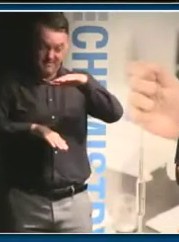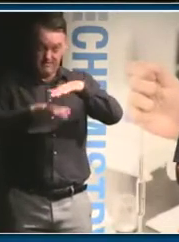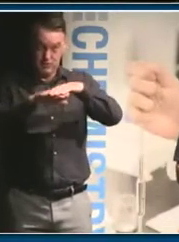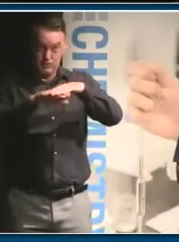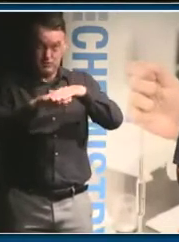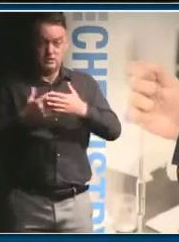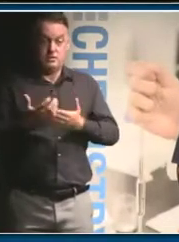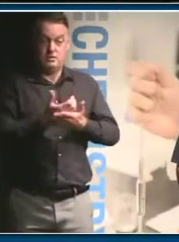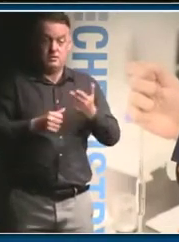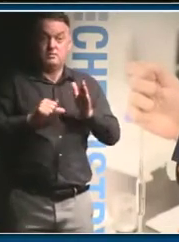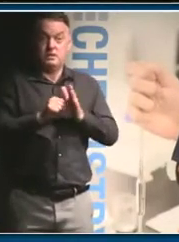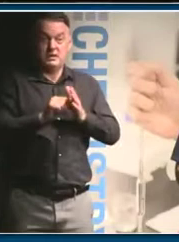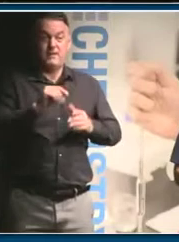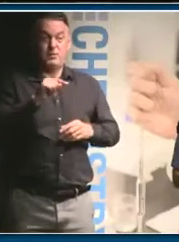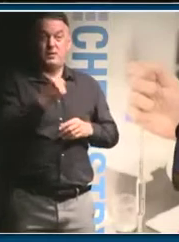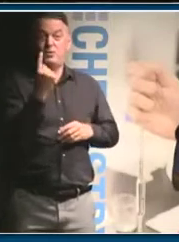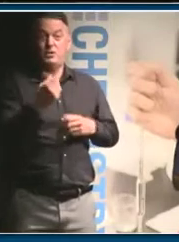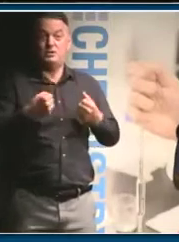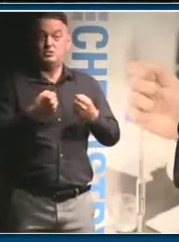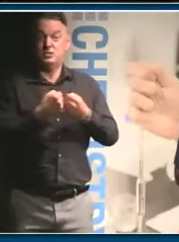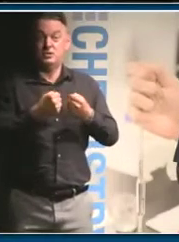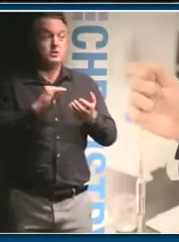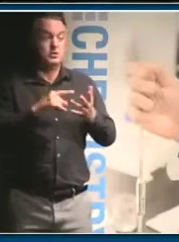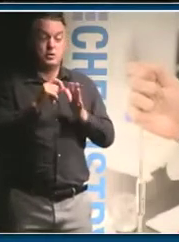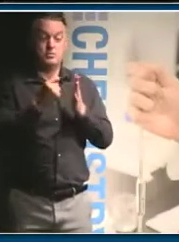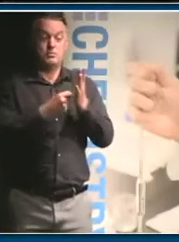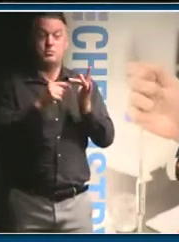of this one pharmaceutical drug so Princeton’s very very happy with that.